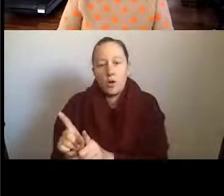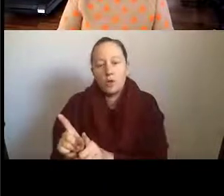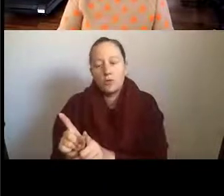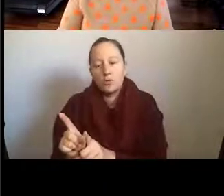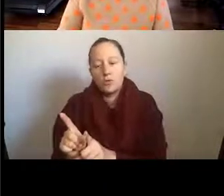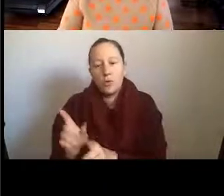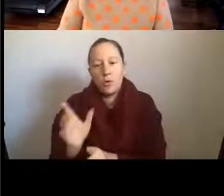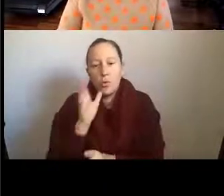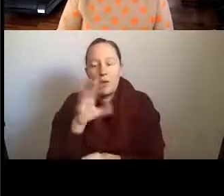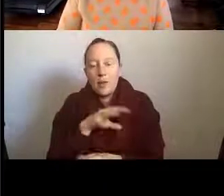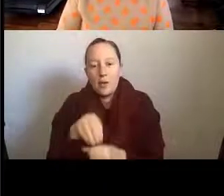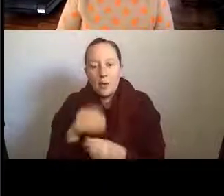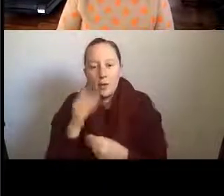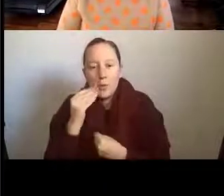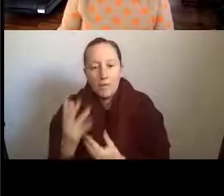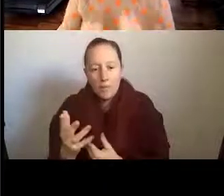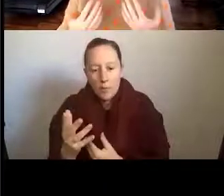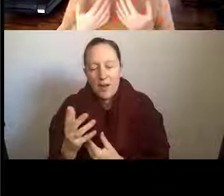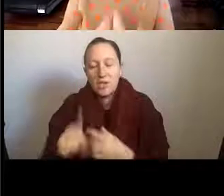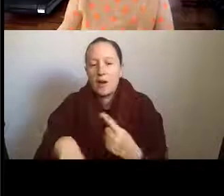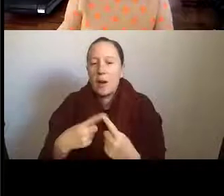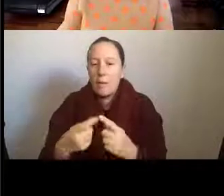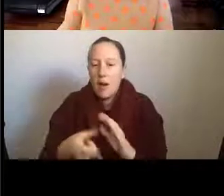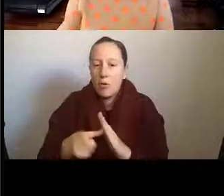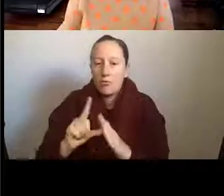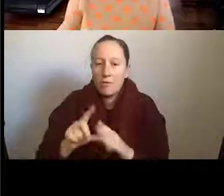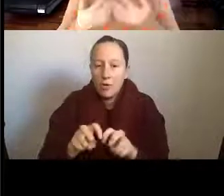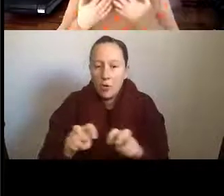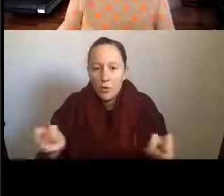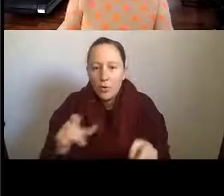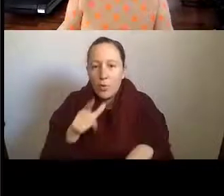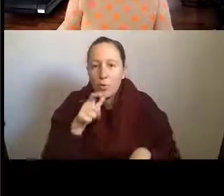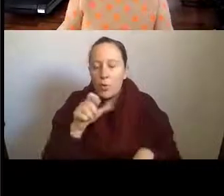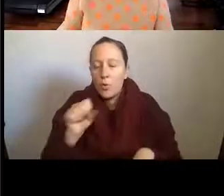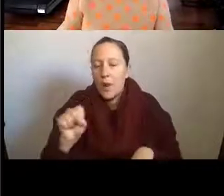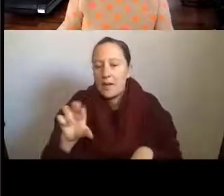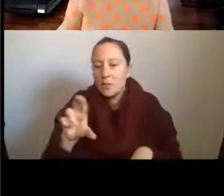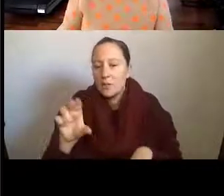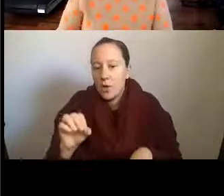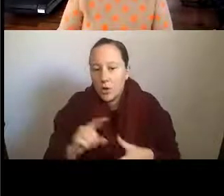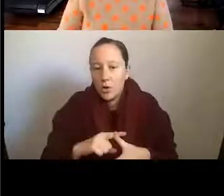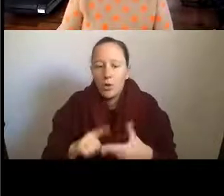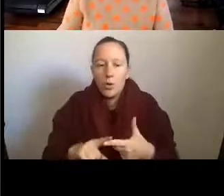about the review panel, who was the SRO, who were the reviewers on the panel.